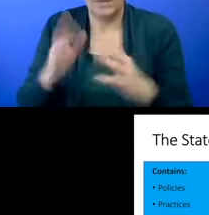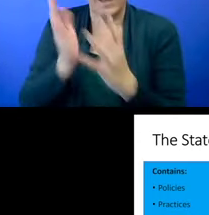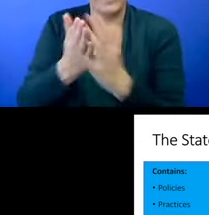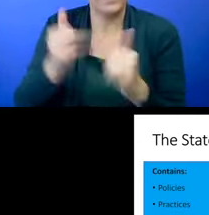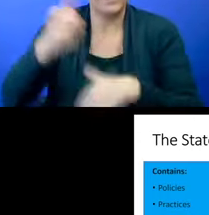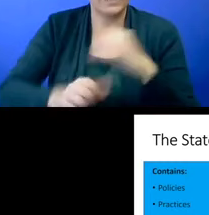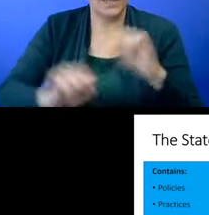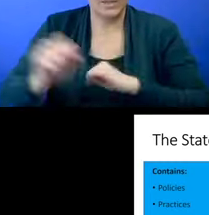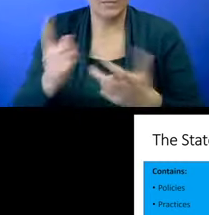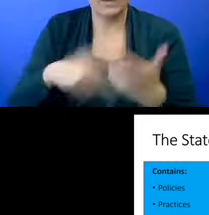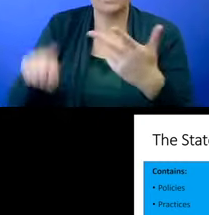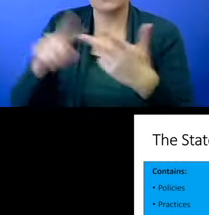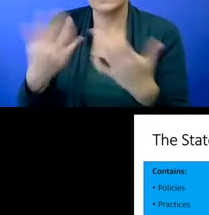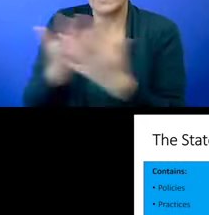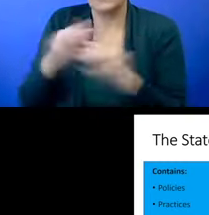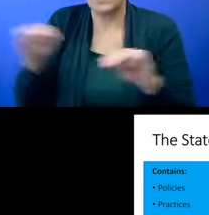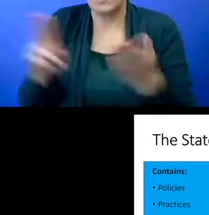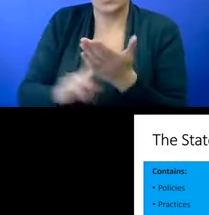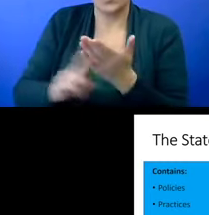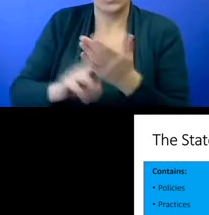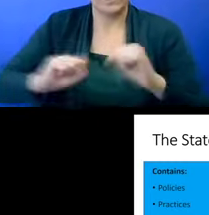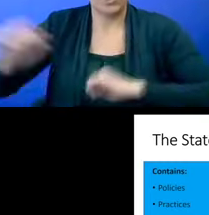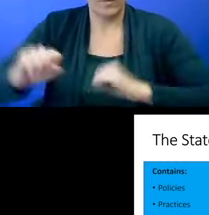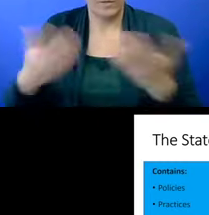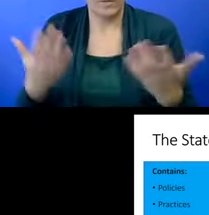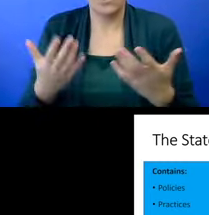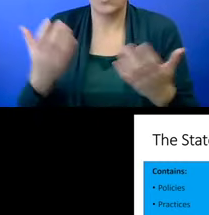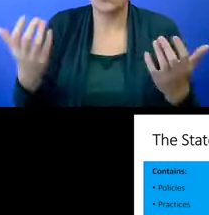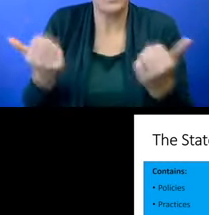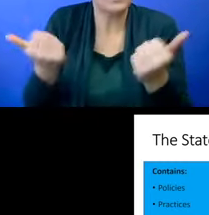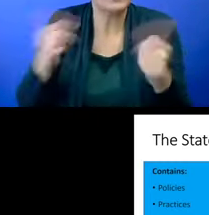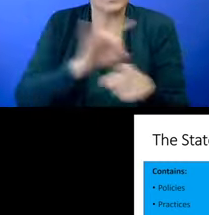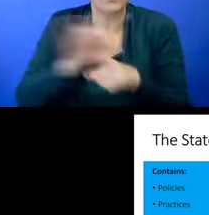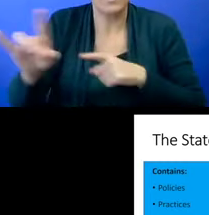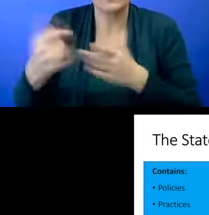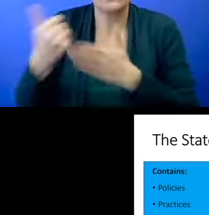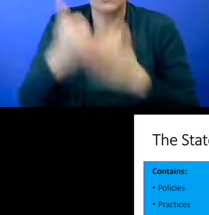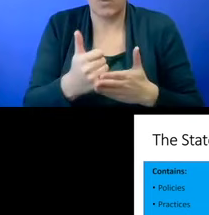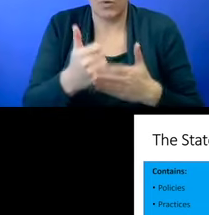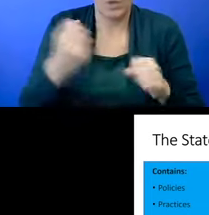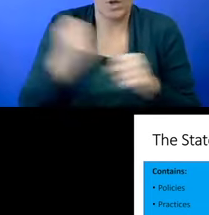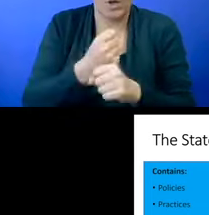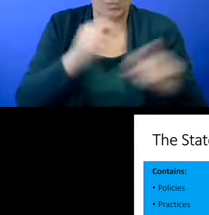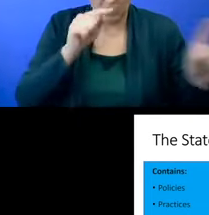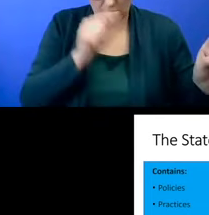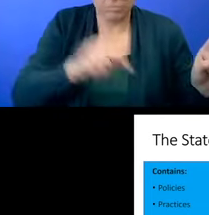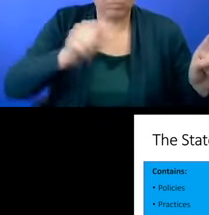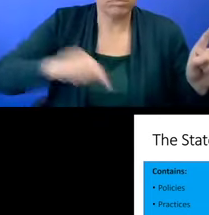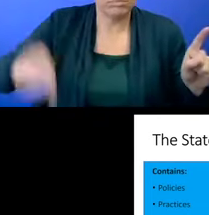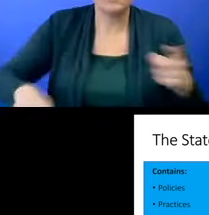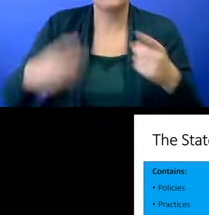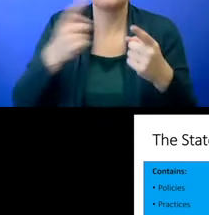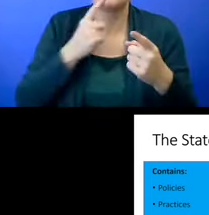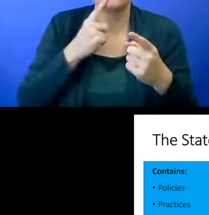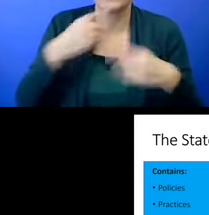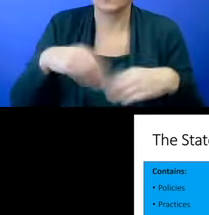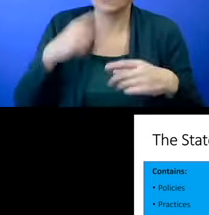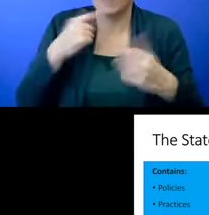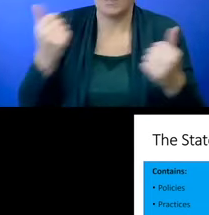using other facilities, or taking up any other kinds of supports offered by the State or its partners.